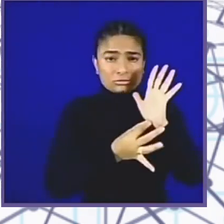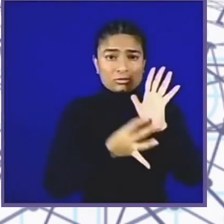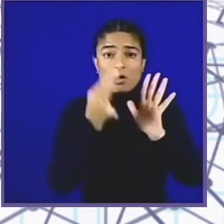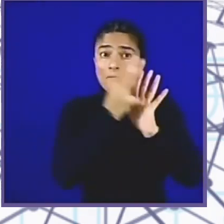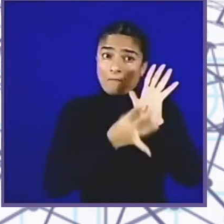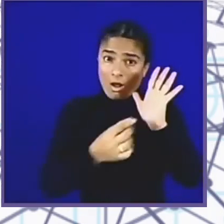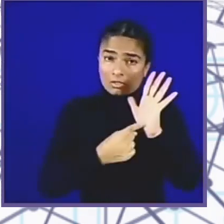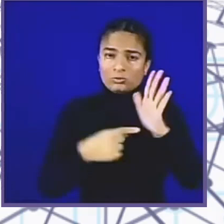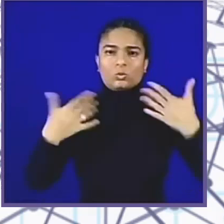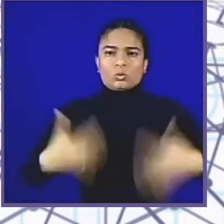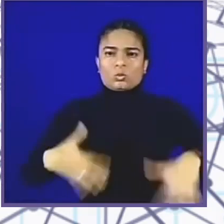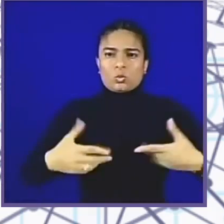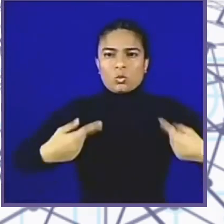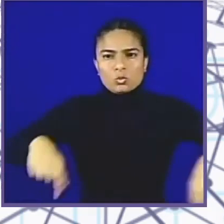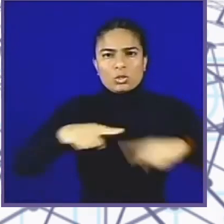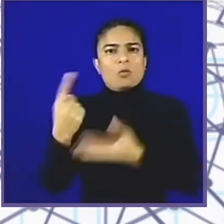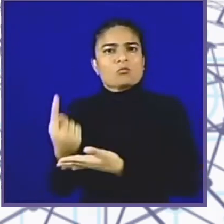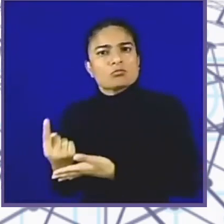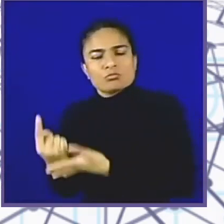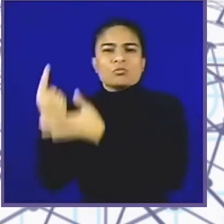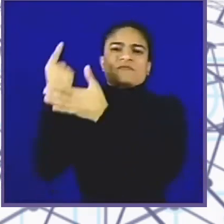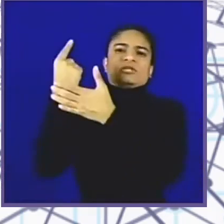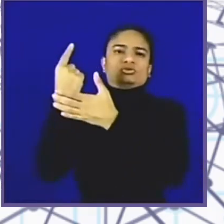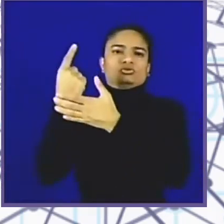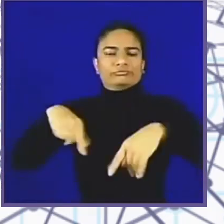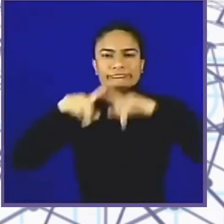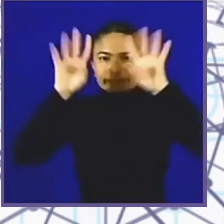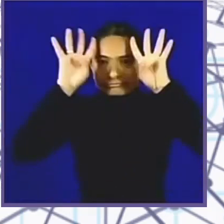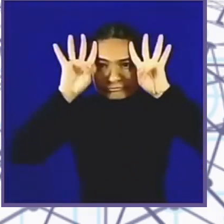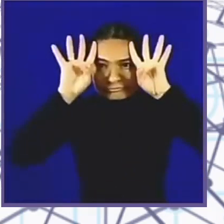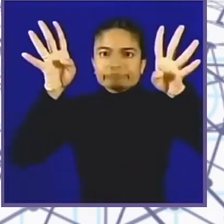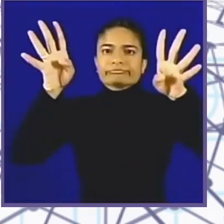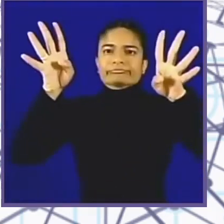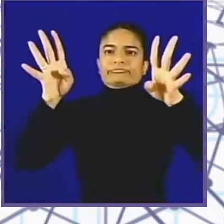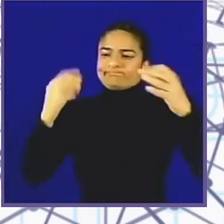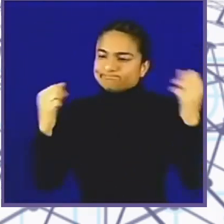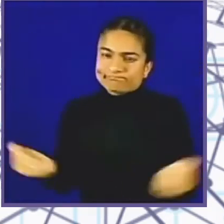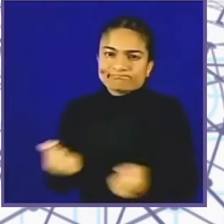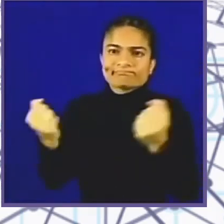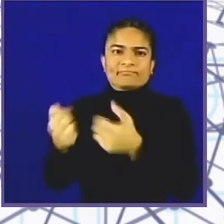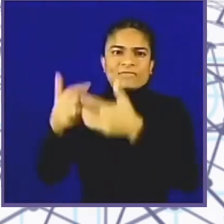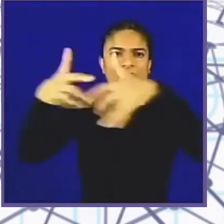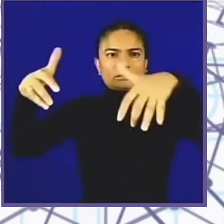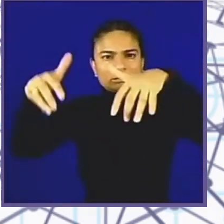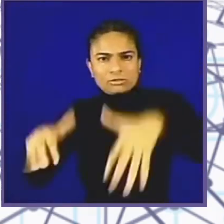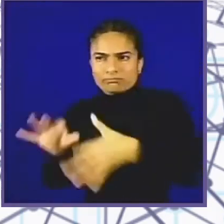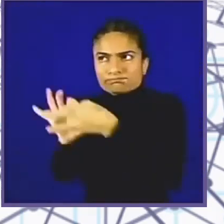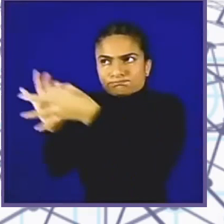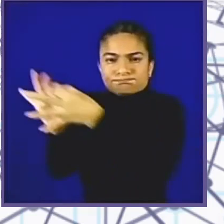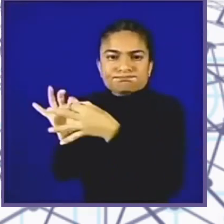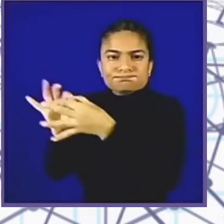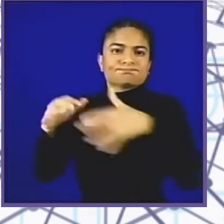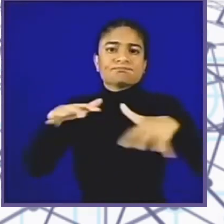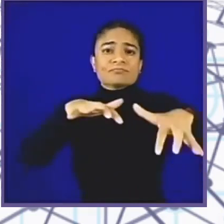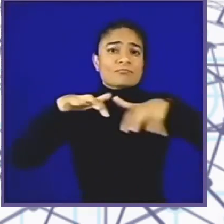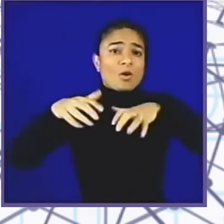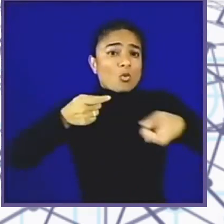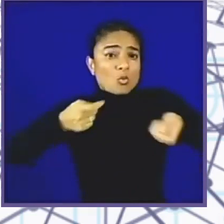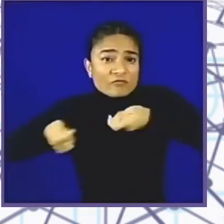with government and policy makers, for example, that we used to have in Kenya has now developed